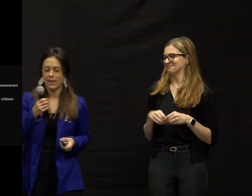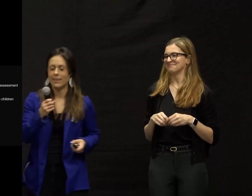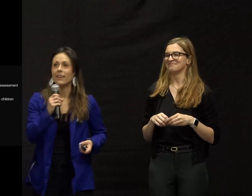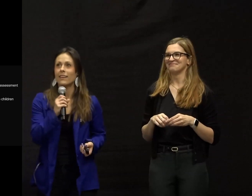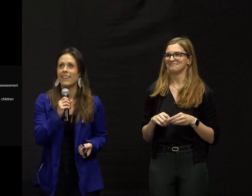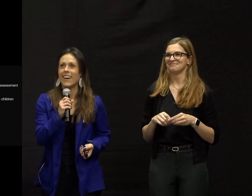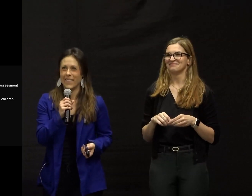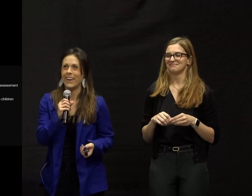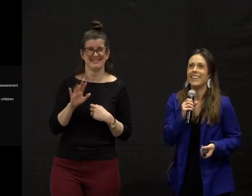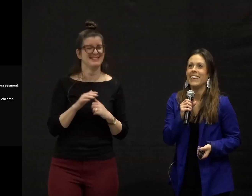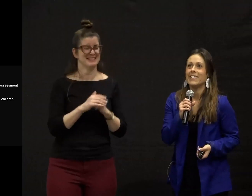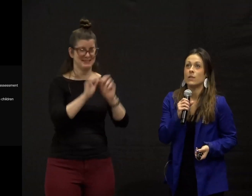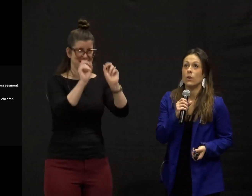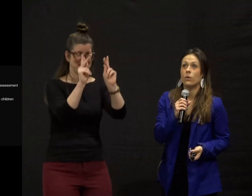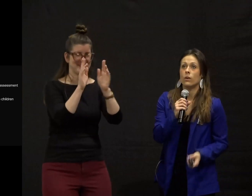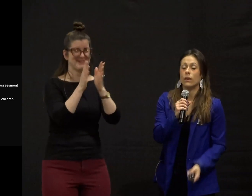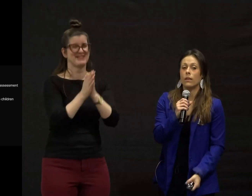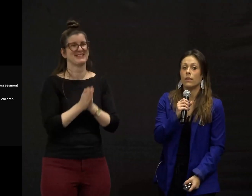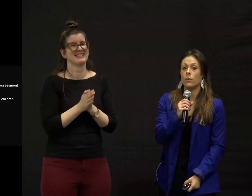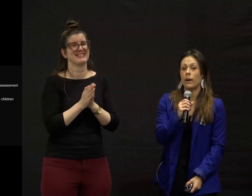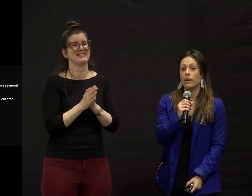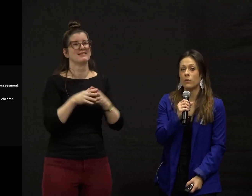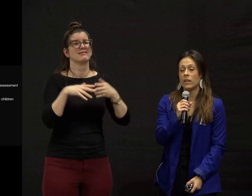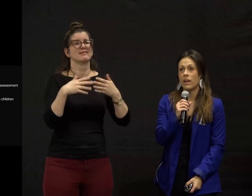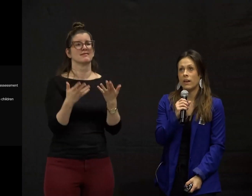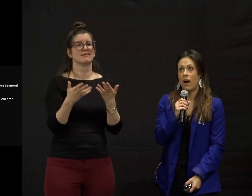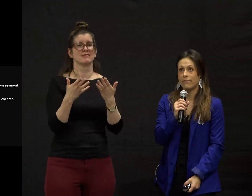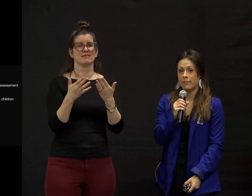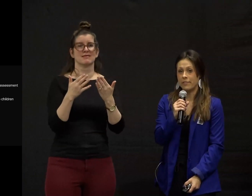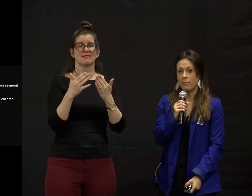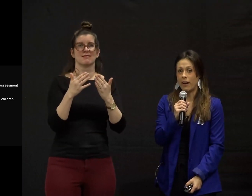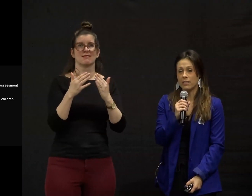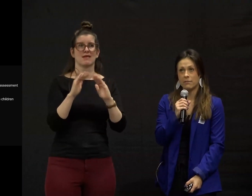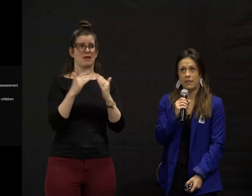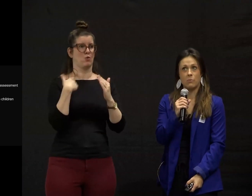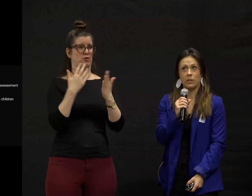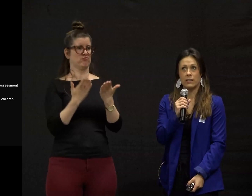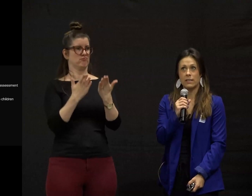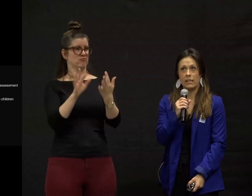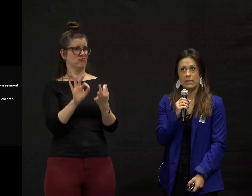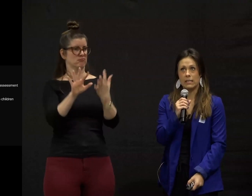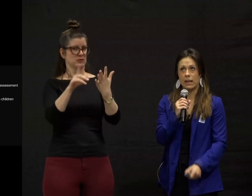Your turn. Okay, so the way we then offer feedback to families is